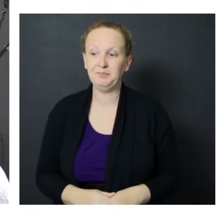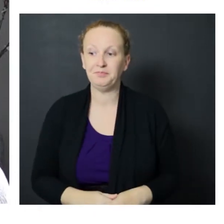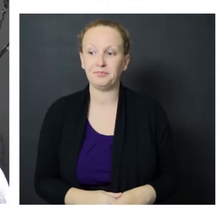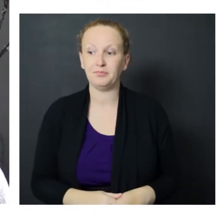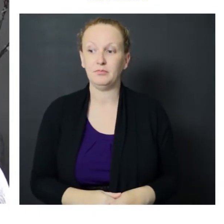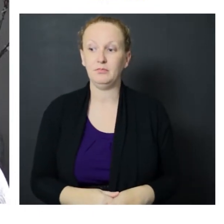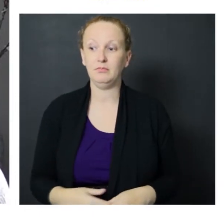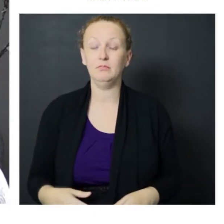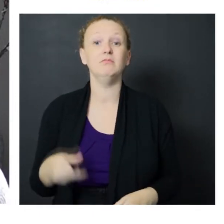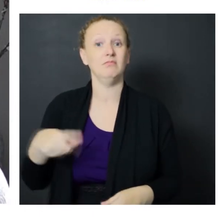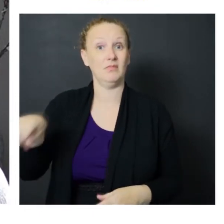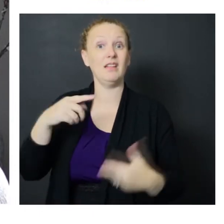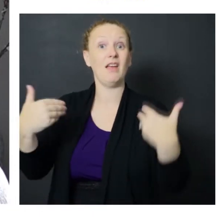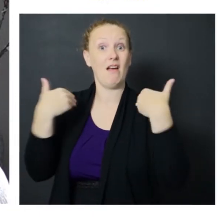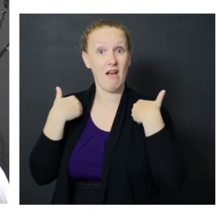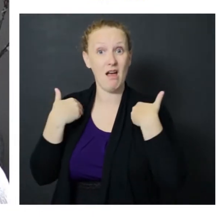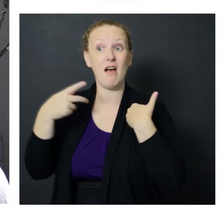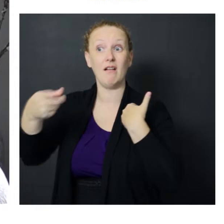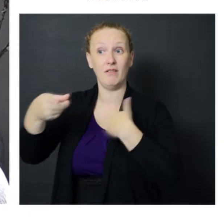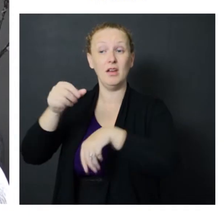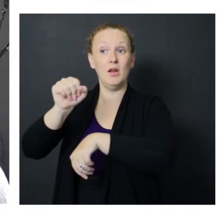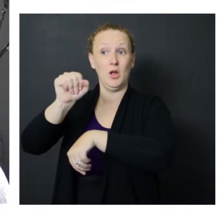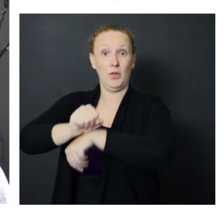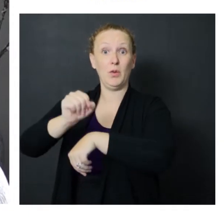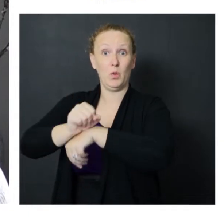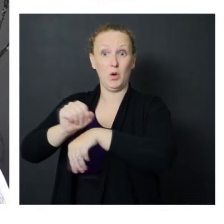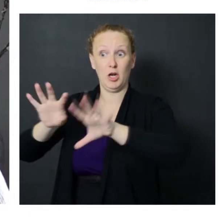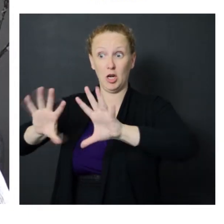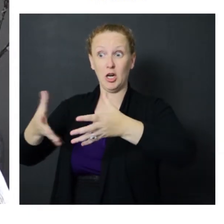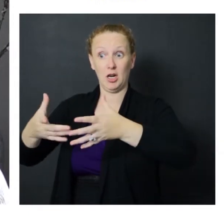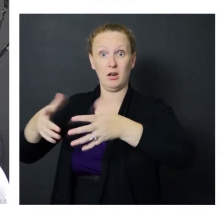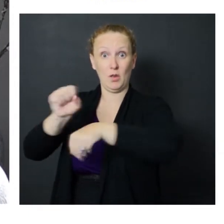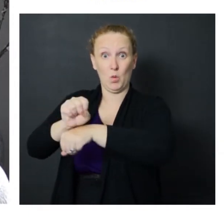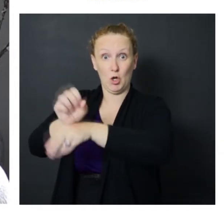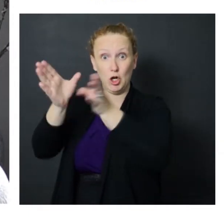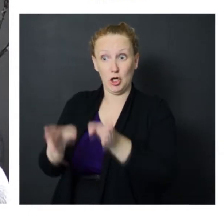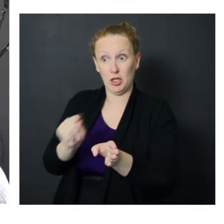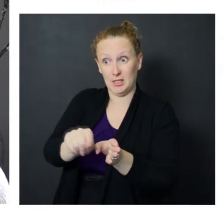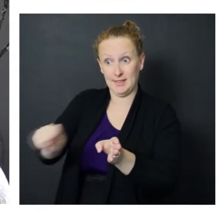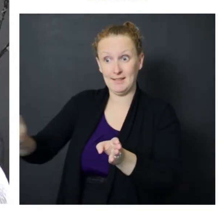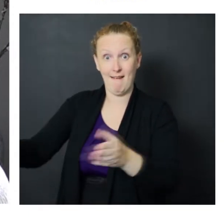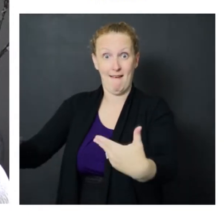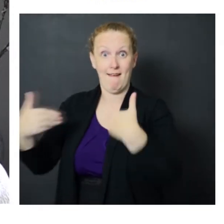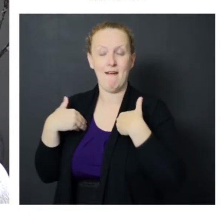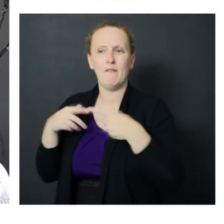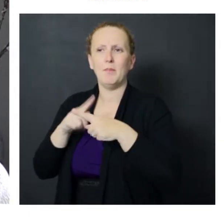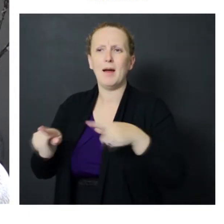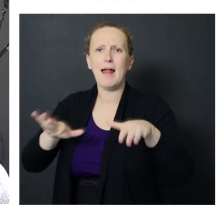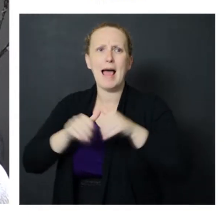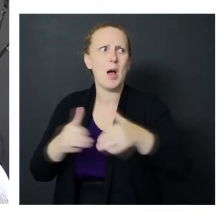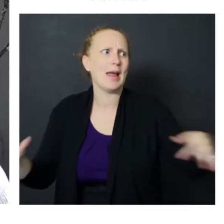serve the patients and the providers, but they didn't have the paths to connect and get into the flow. So, that's the,